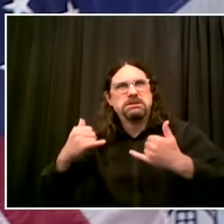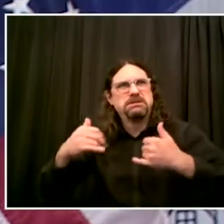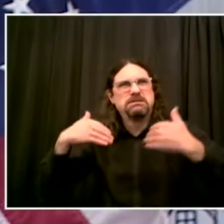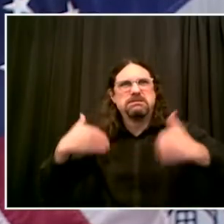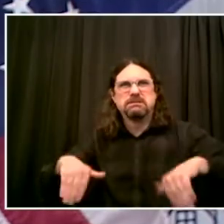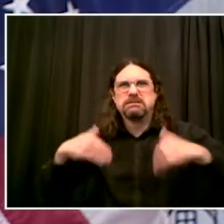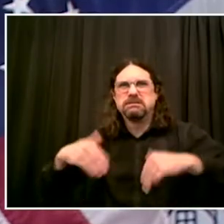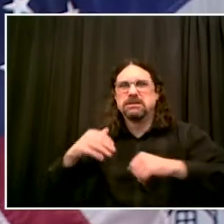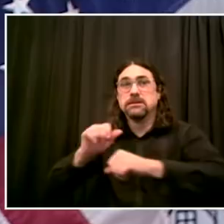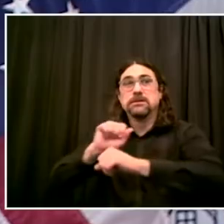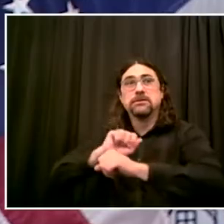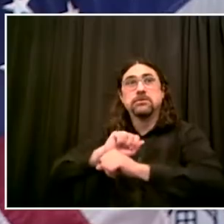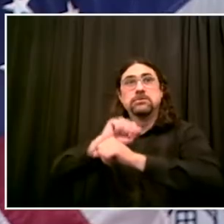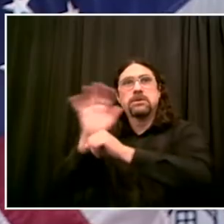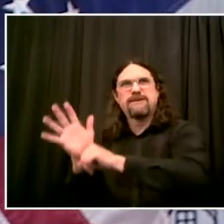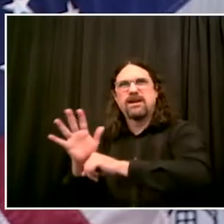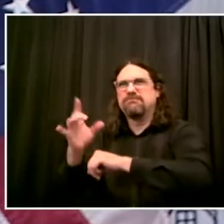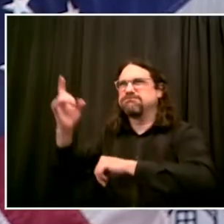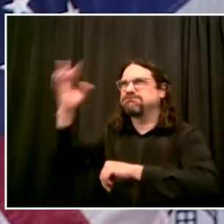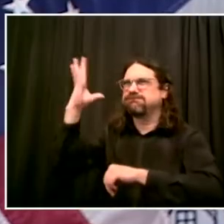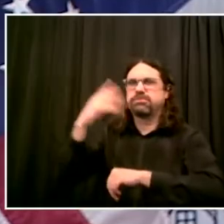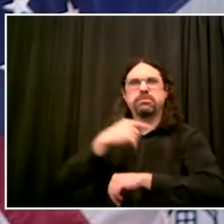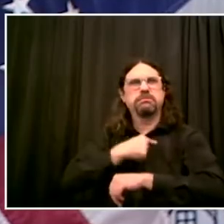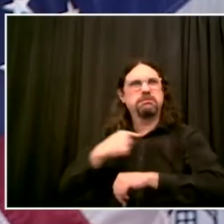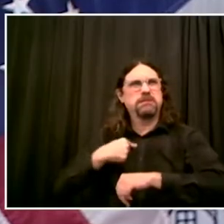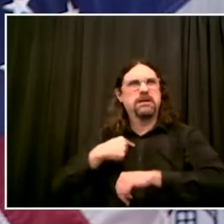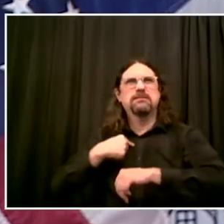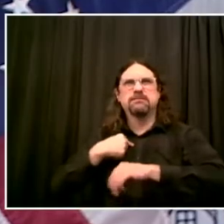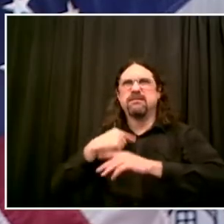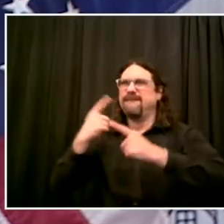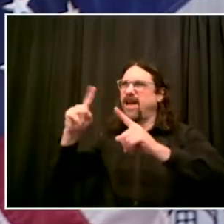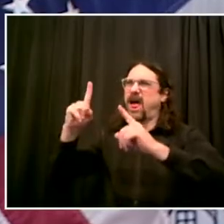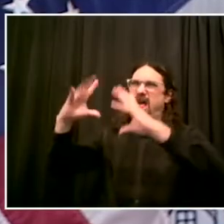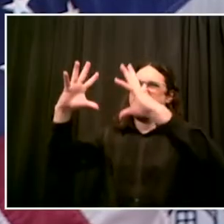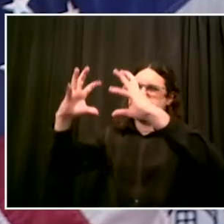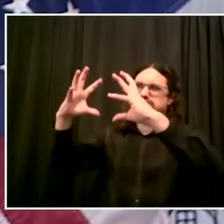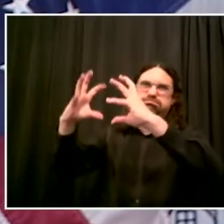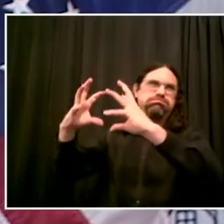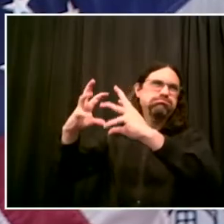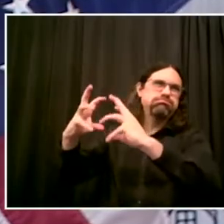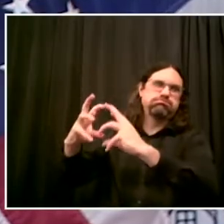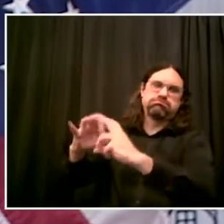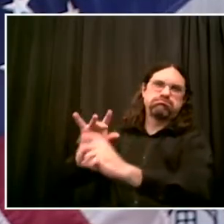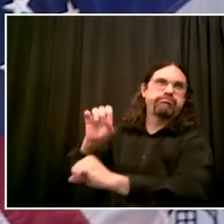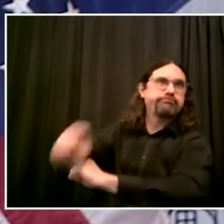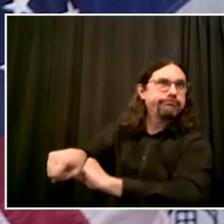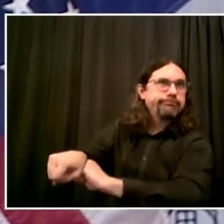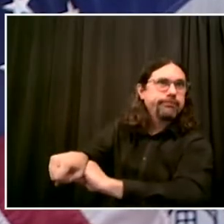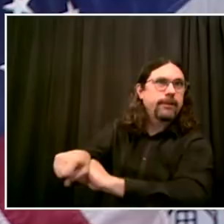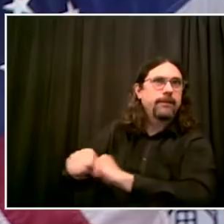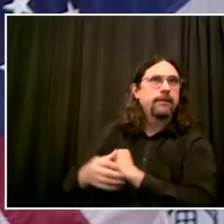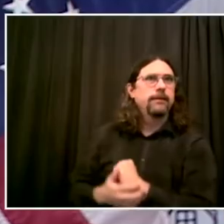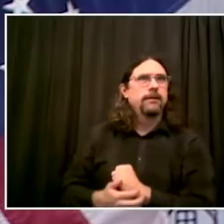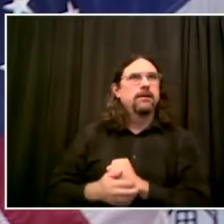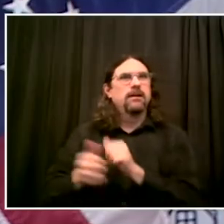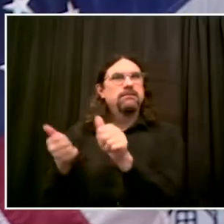IT WILL BE DONE ON A MASS SCALE. DOING TATH S I